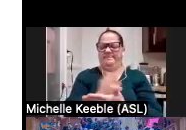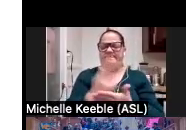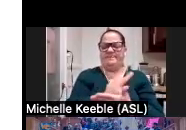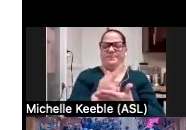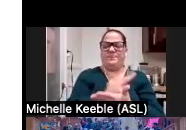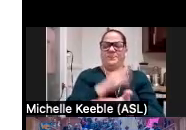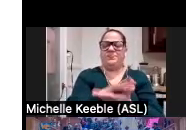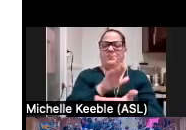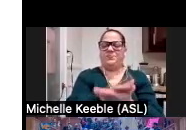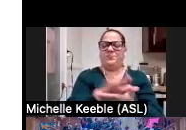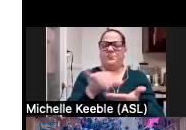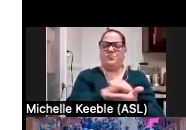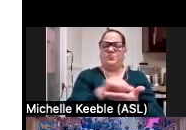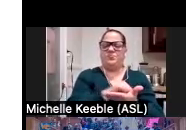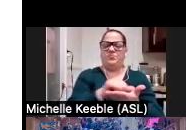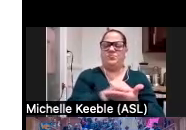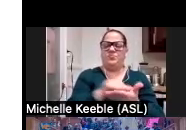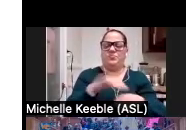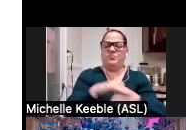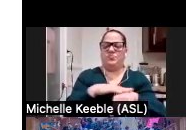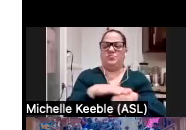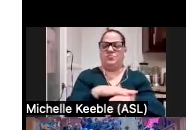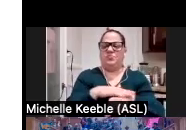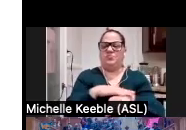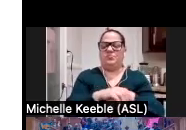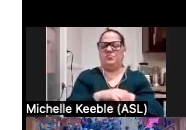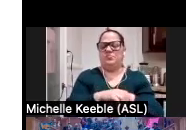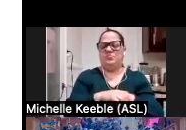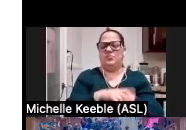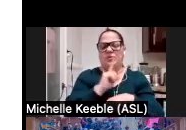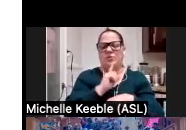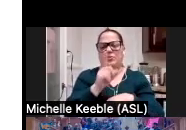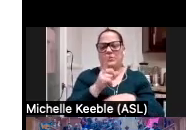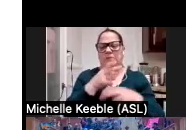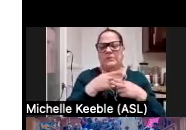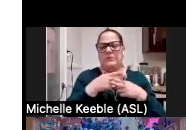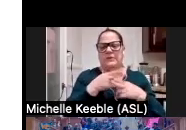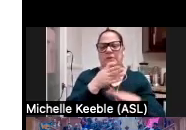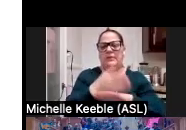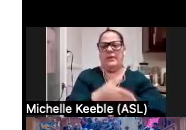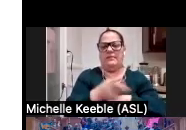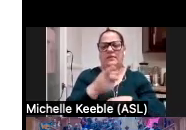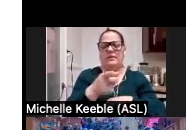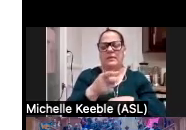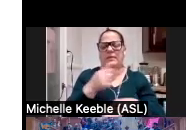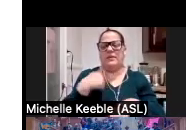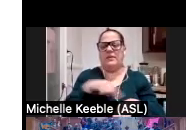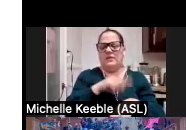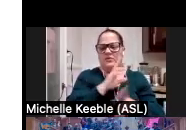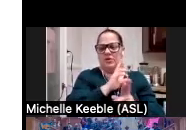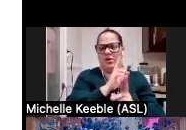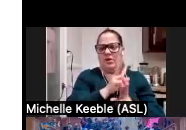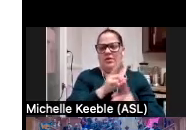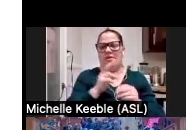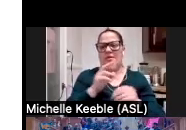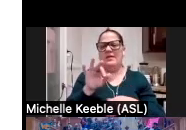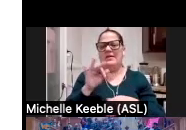the New York State Board of Regions. Um, this was really named after him in his honor in 1992,